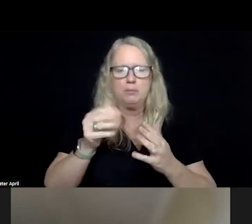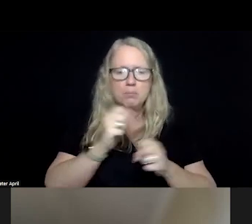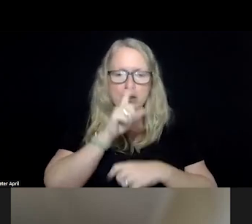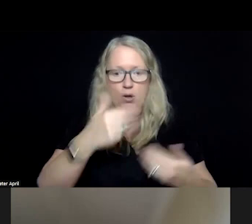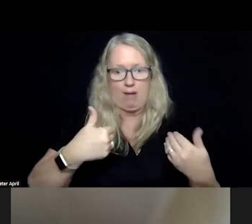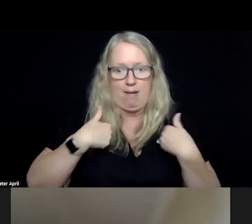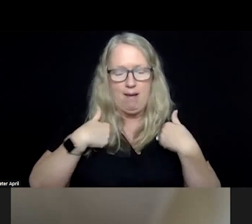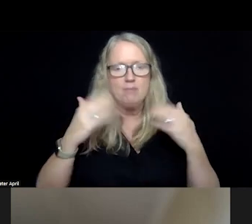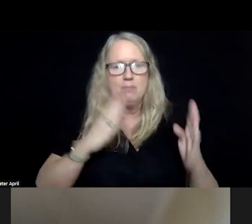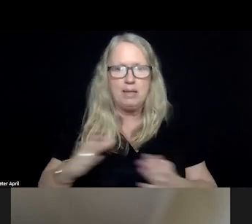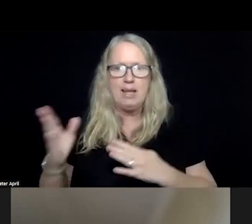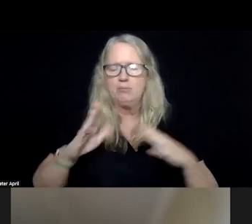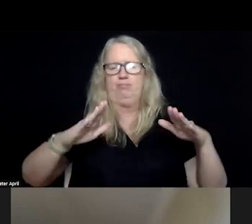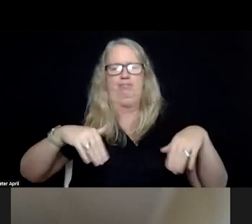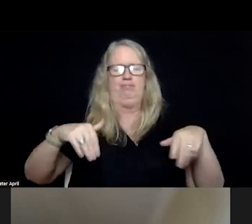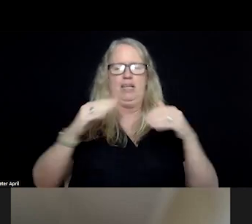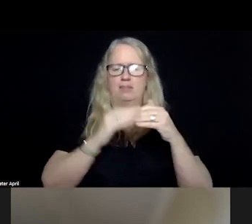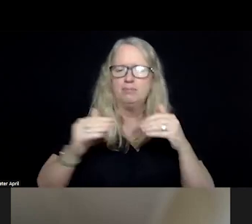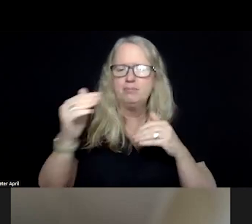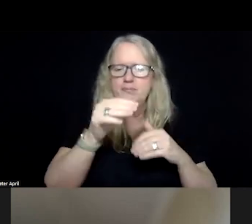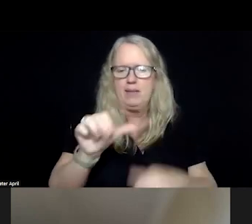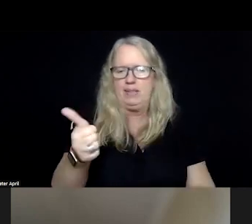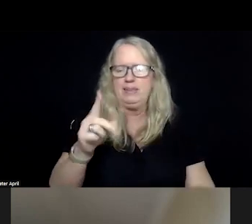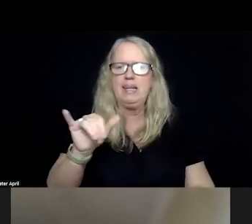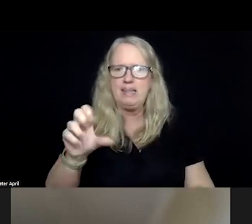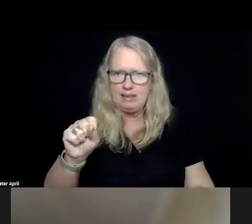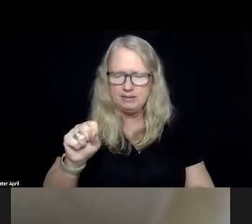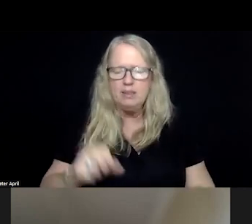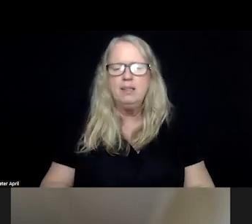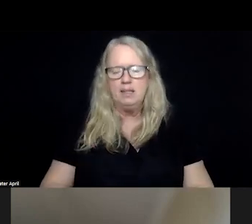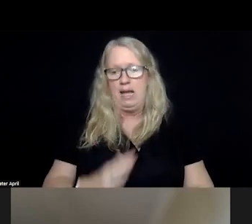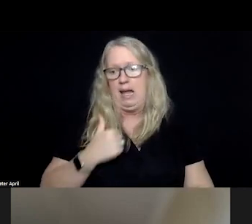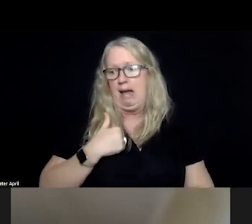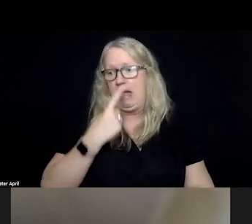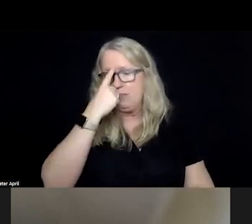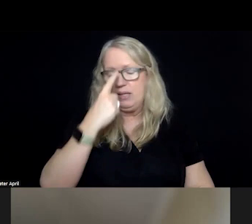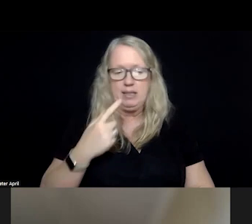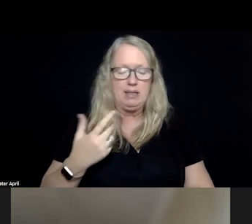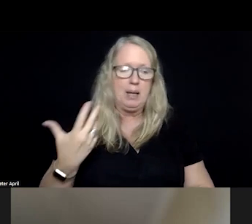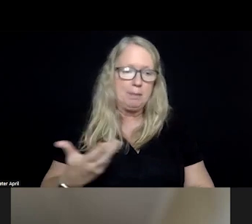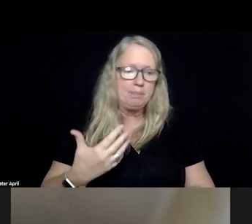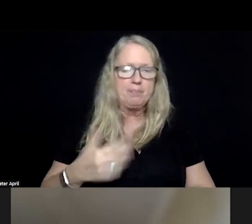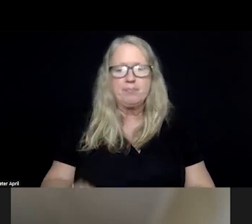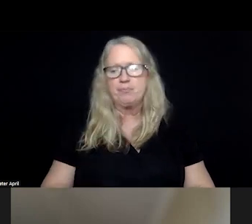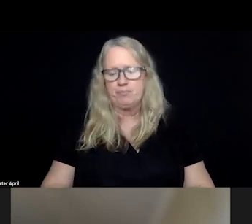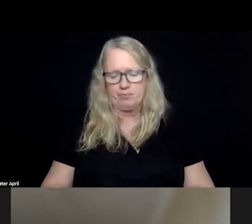WE HAVE NOT EXCEEDED THAT TEN DAYS TO DATE, BUT IT IS LOTS OF